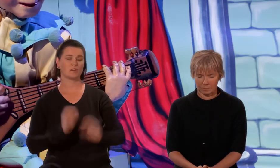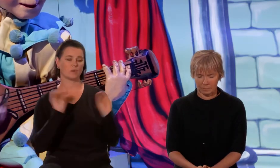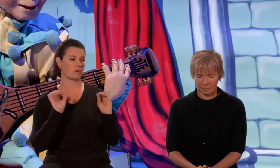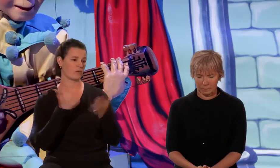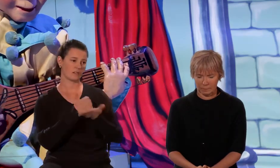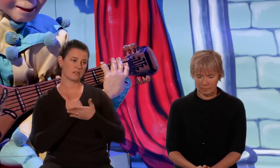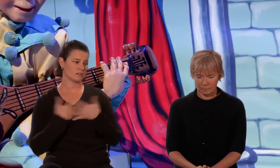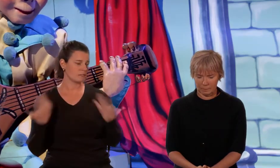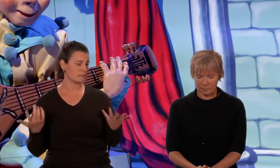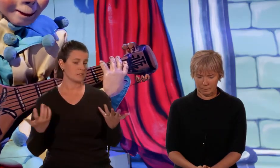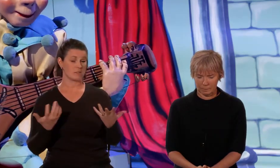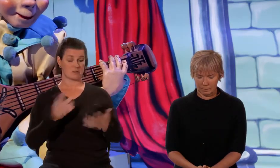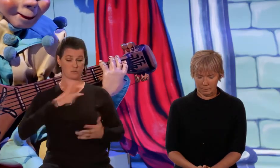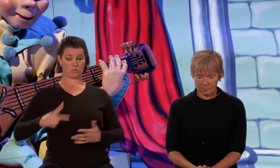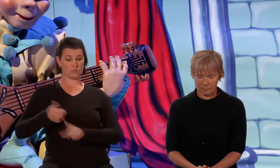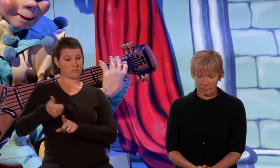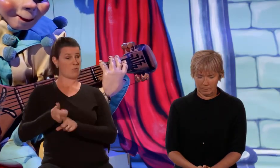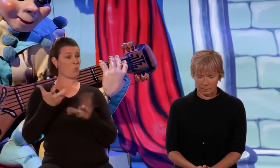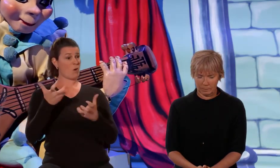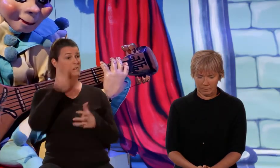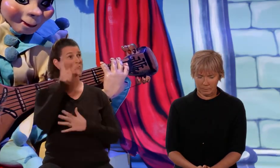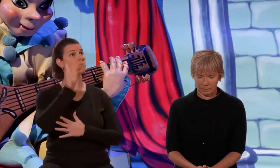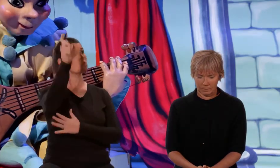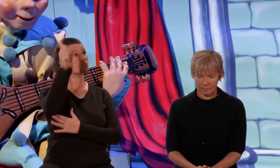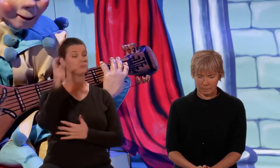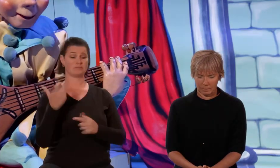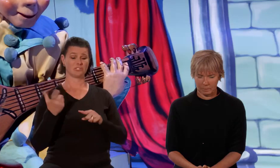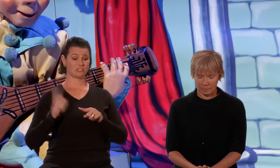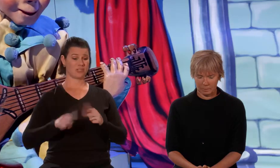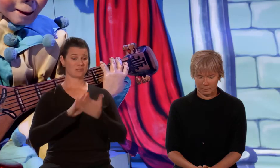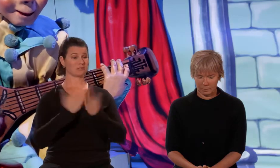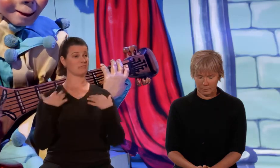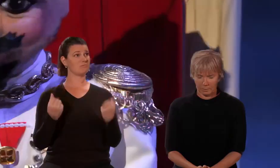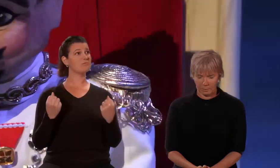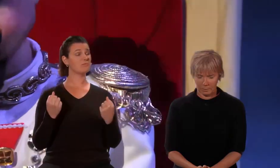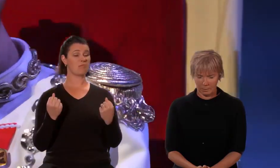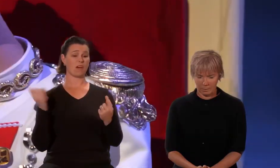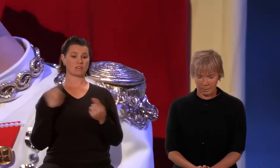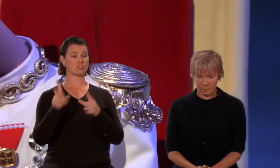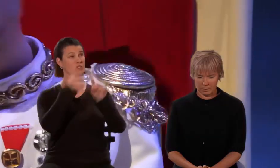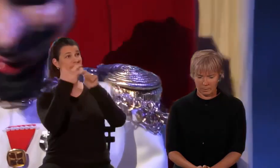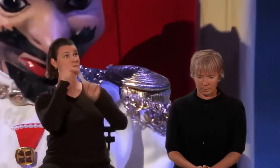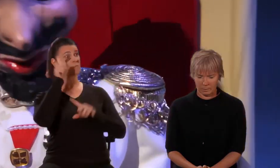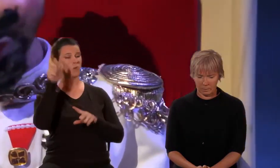The Princess Lenore wants the moon, and she cannot be well till she gets it. But nobody can get it for her.